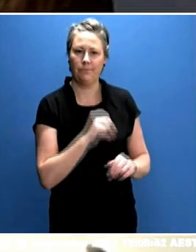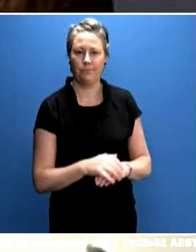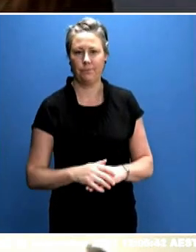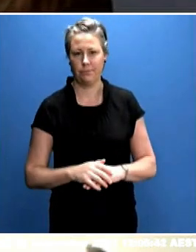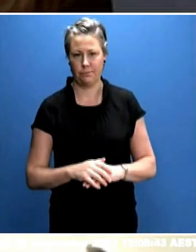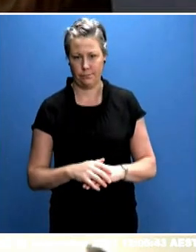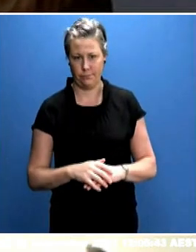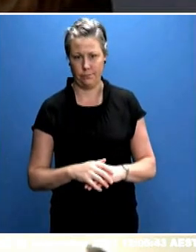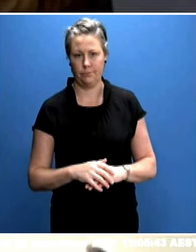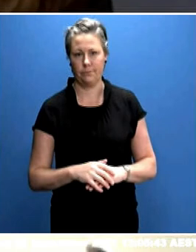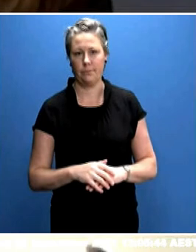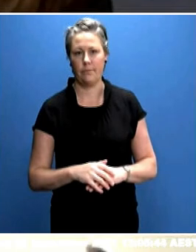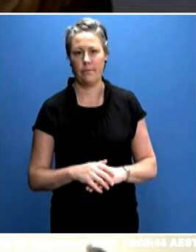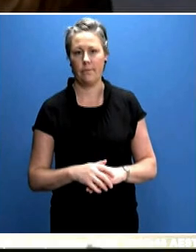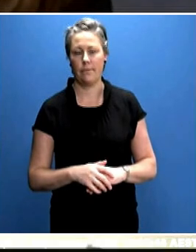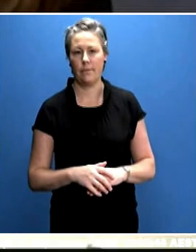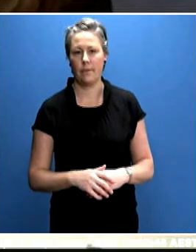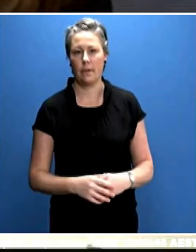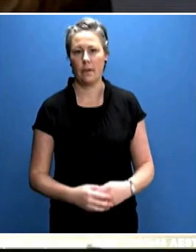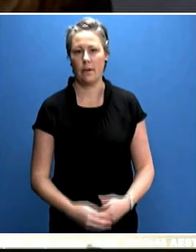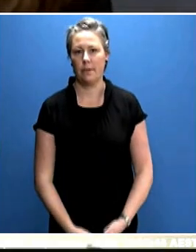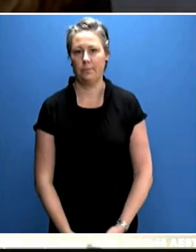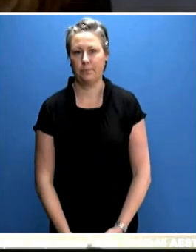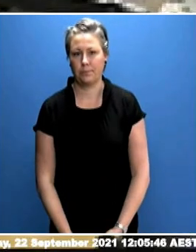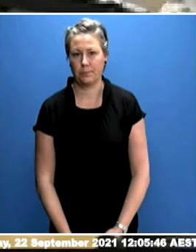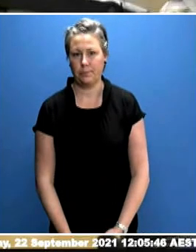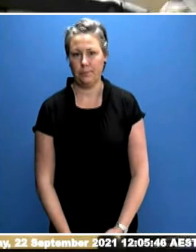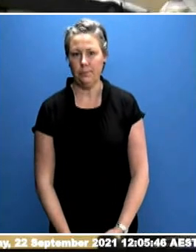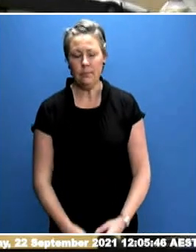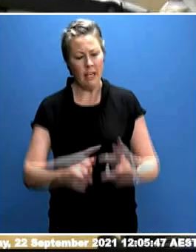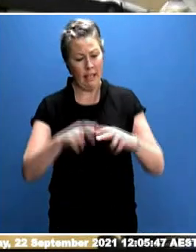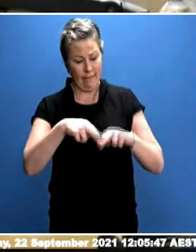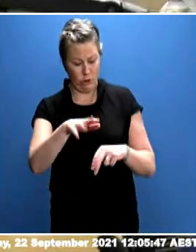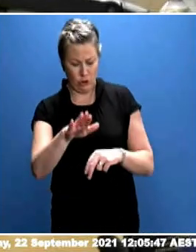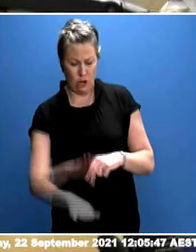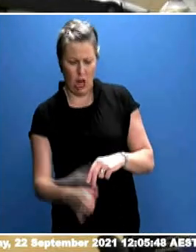Now, in terms of for a child with complex disability needs,